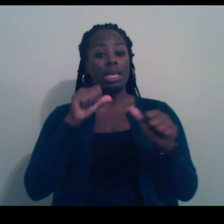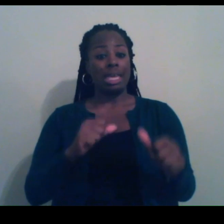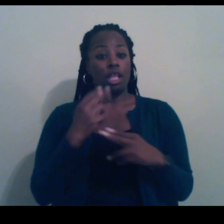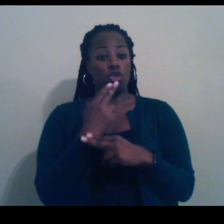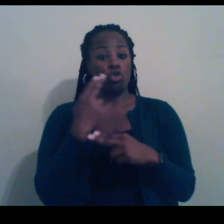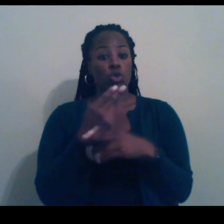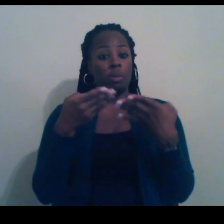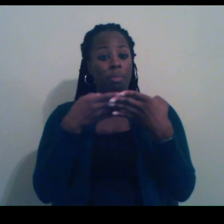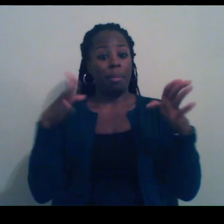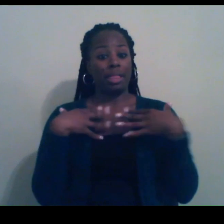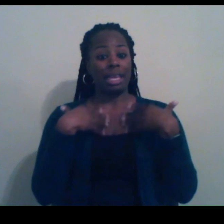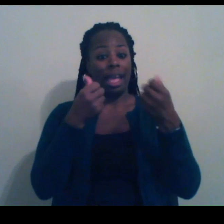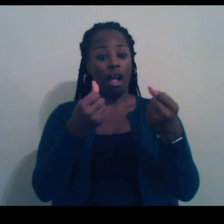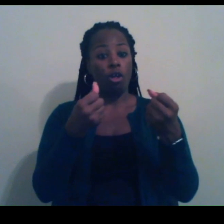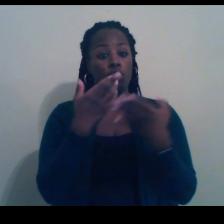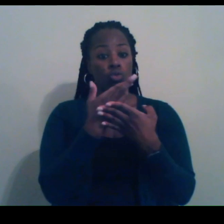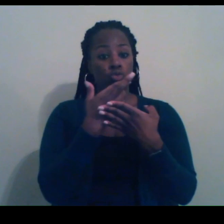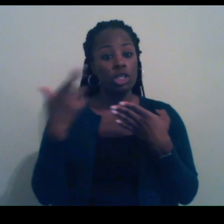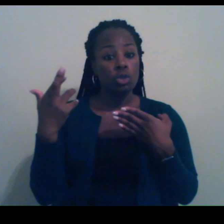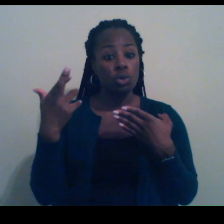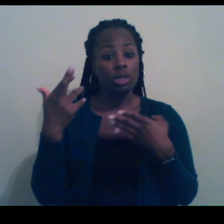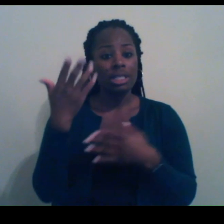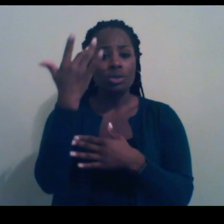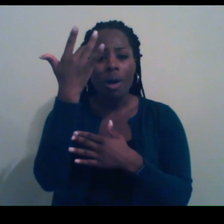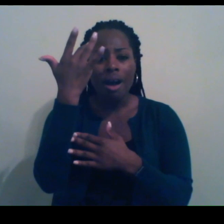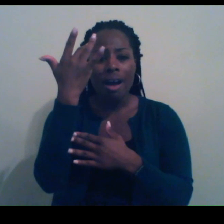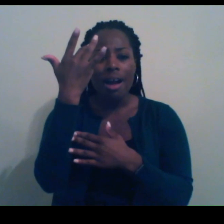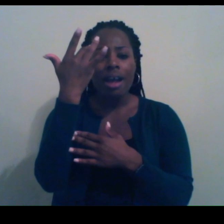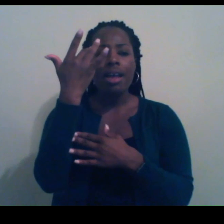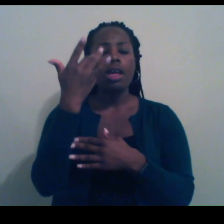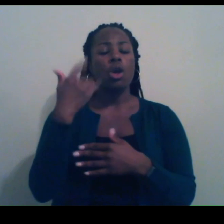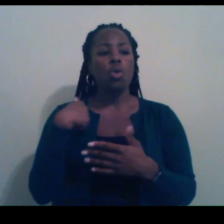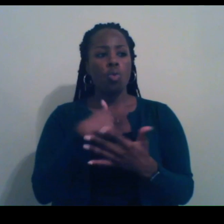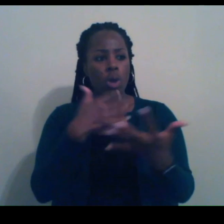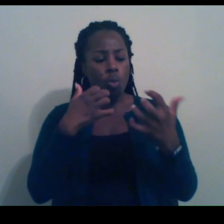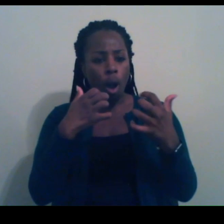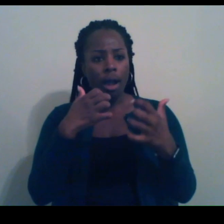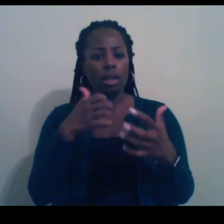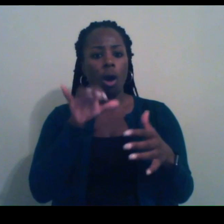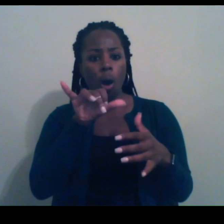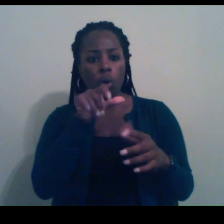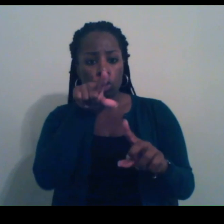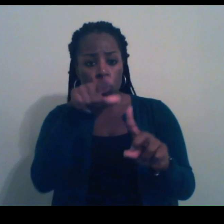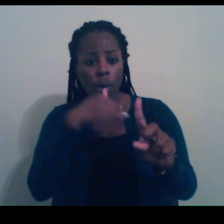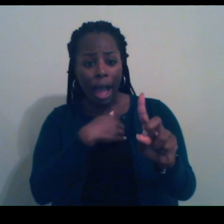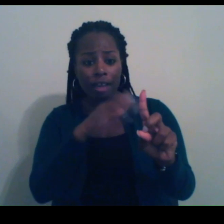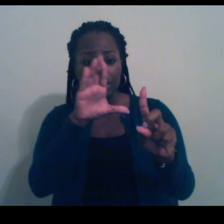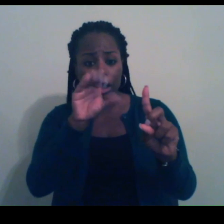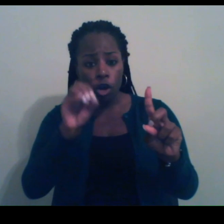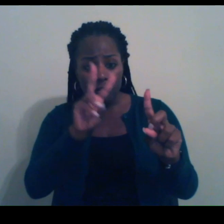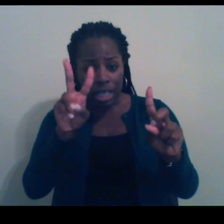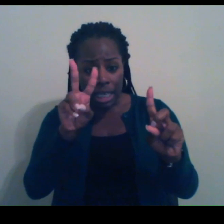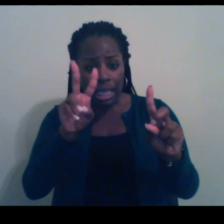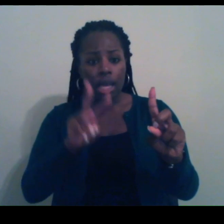aggressively again confirm those cases isolate do contact tracing to use our